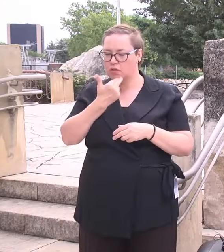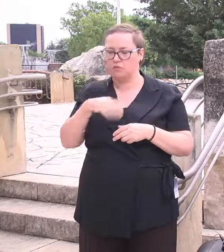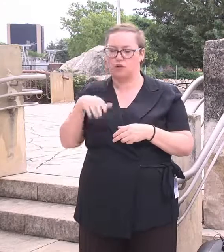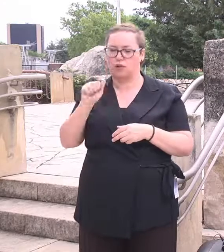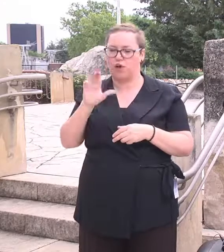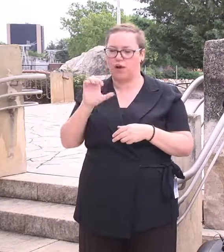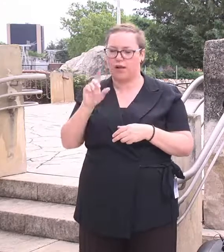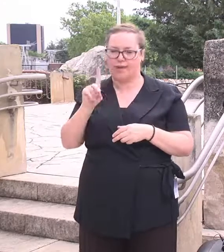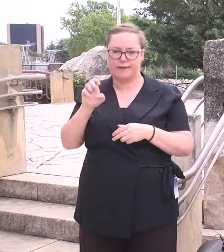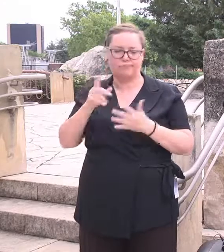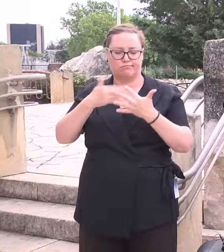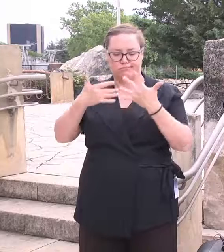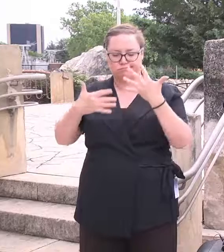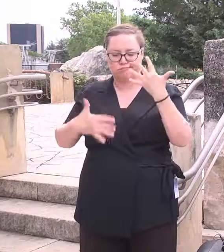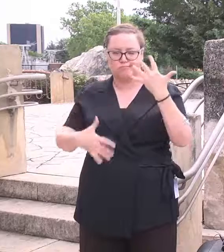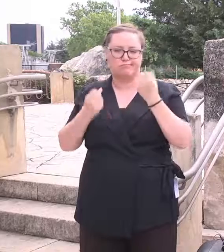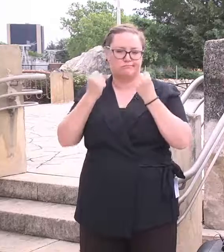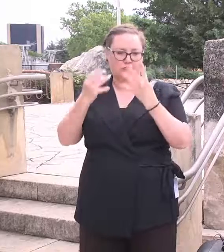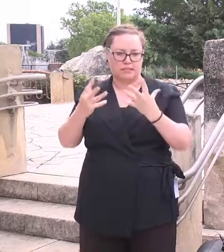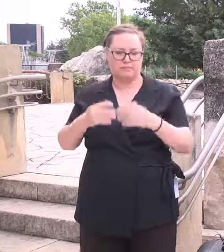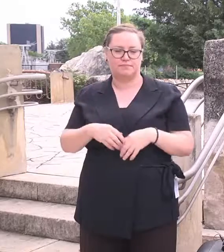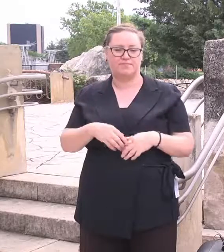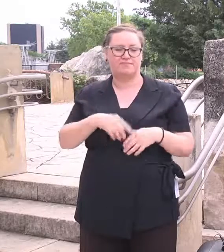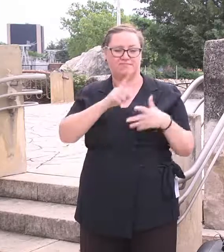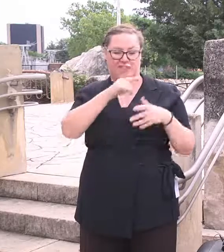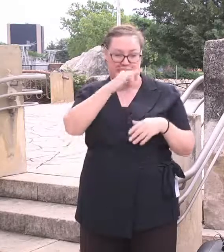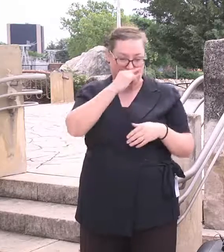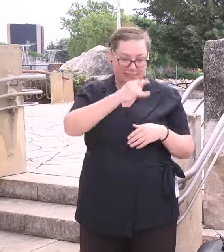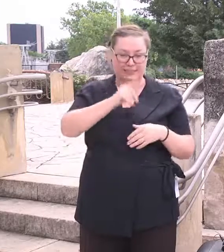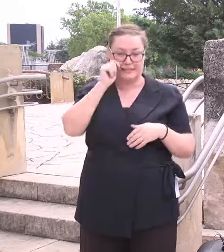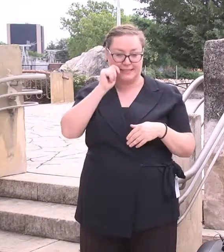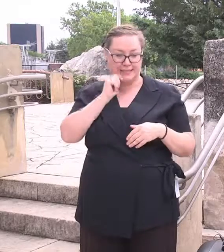teens who finish their reading challenges will also be entered to win a grand prize